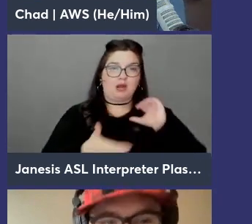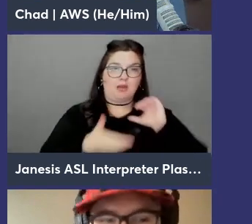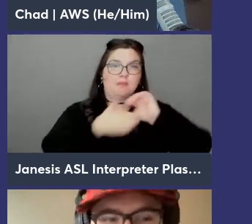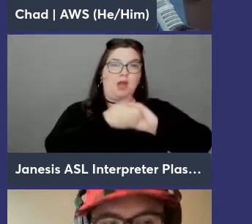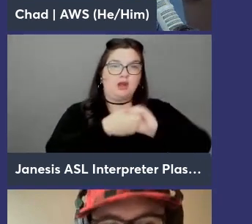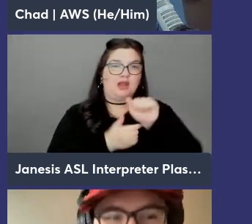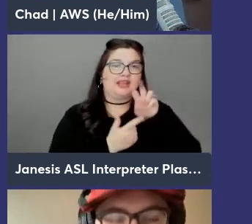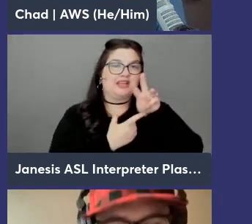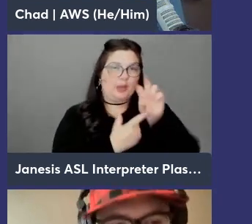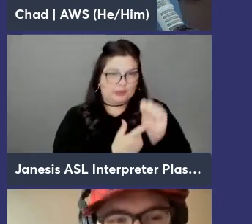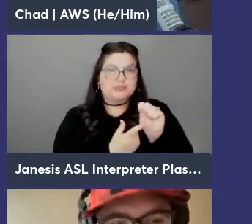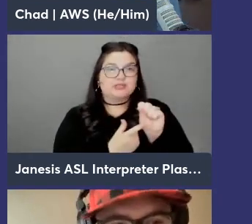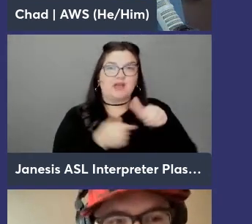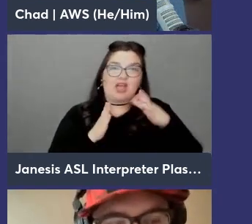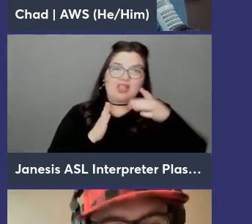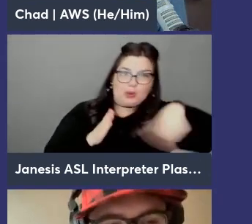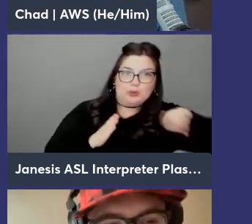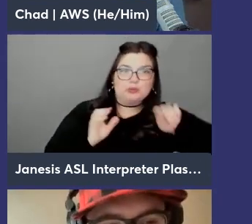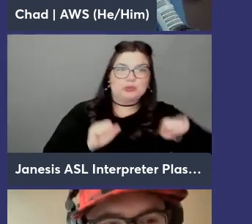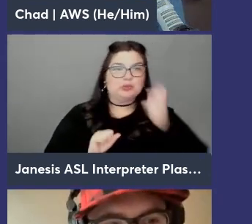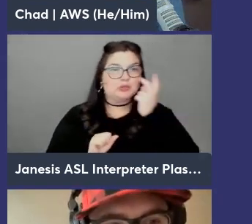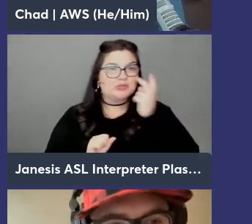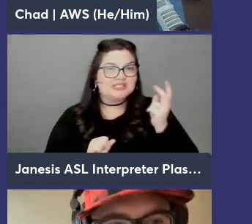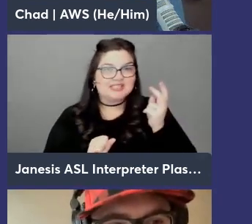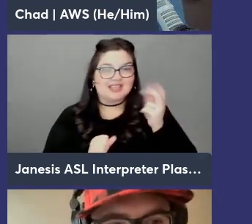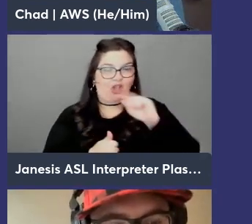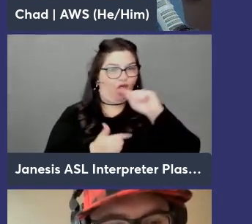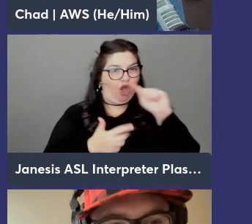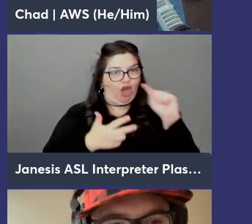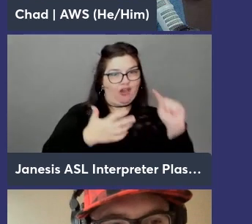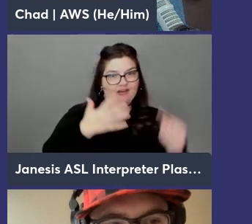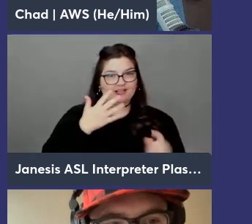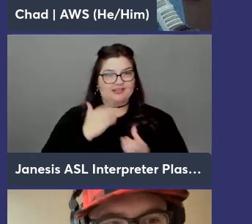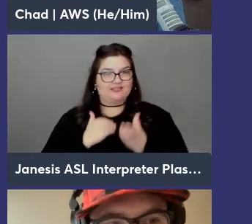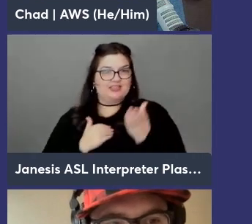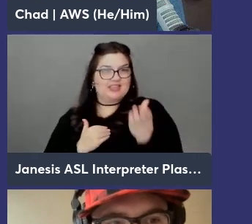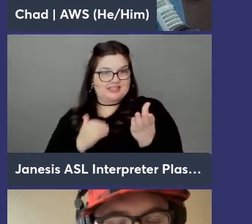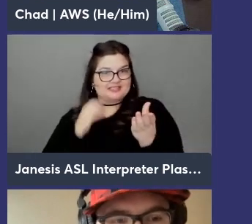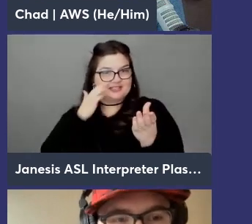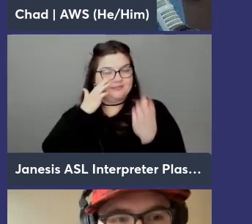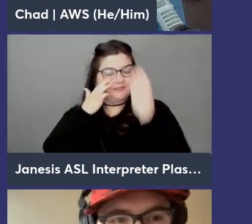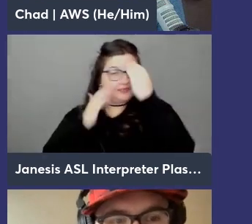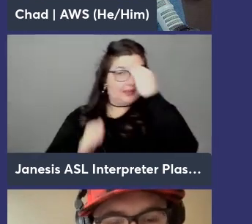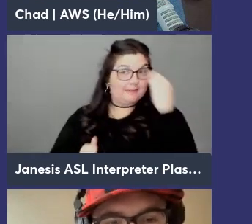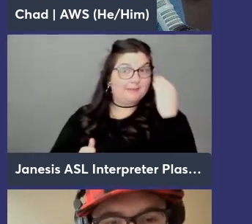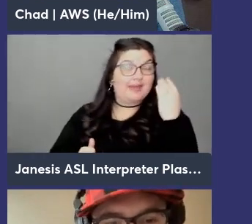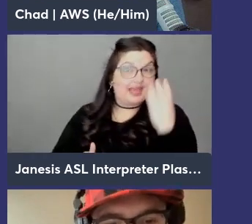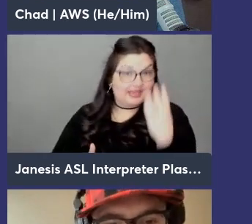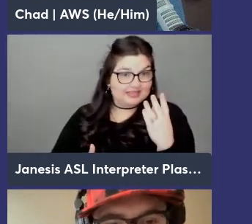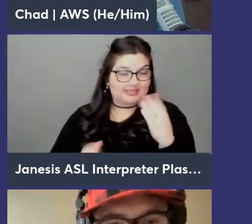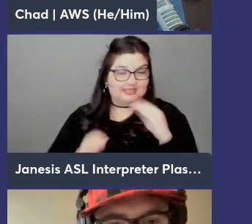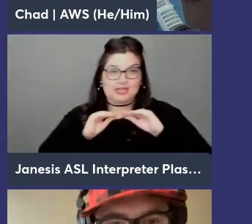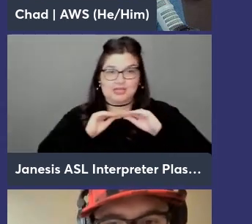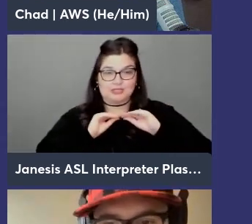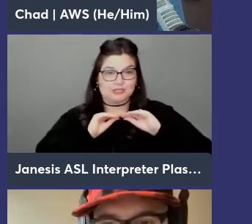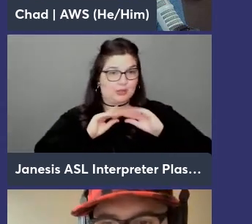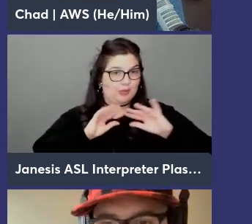in order to allow you to see all of this. And by the way, the fact that we're not deploying agents over here,